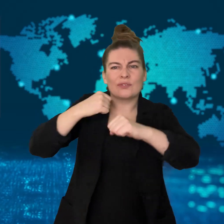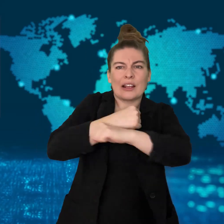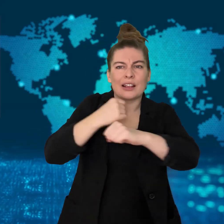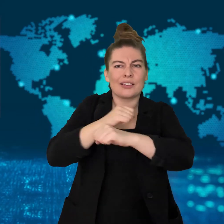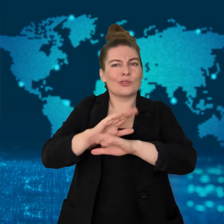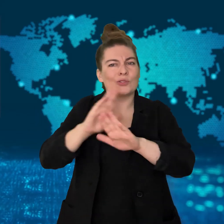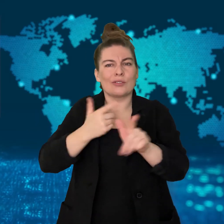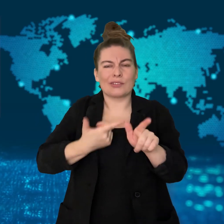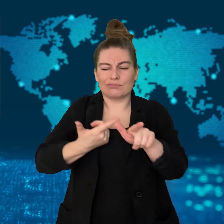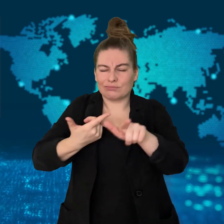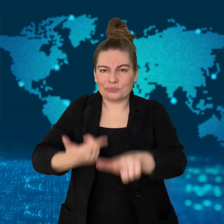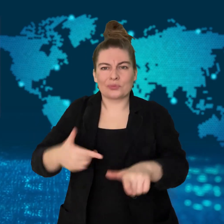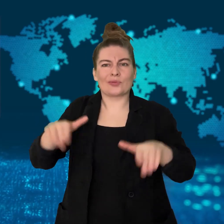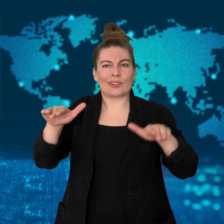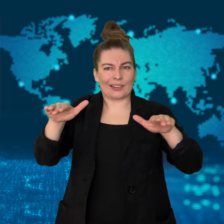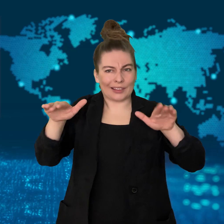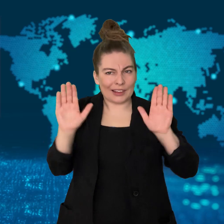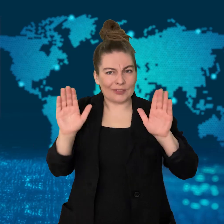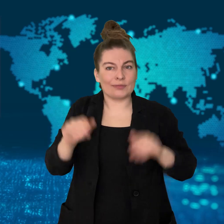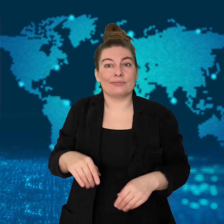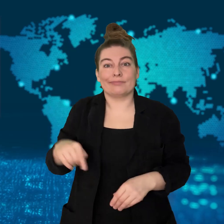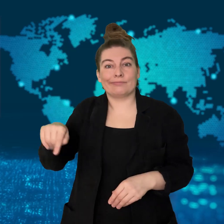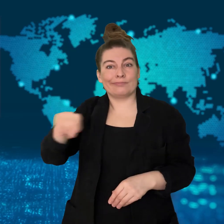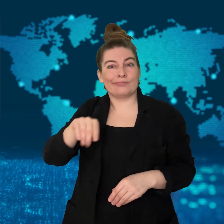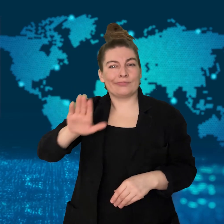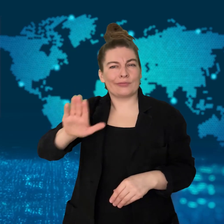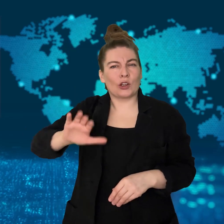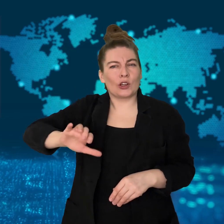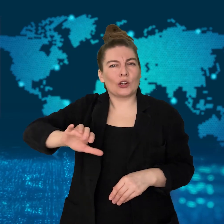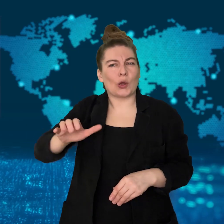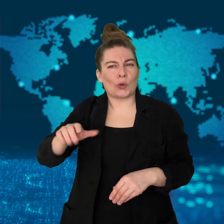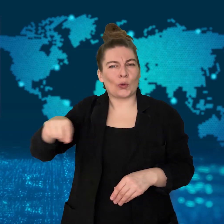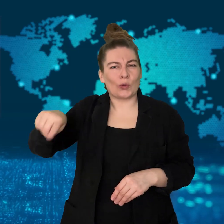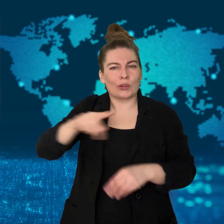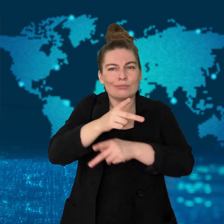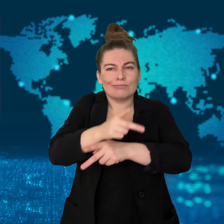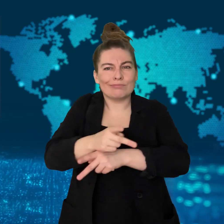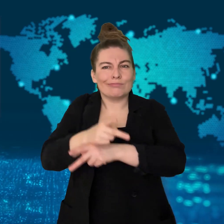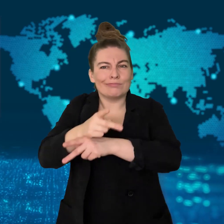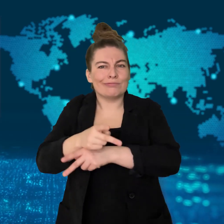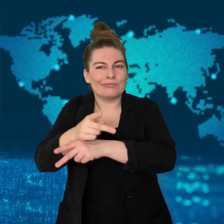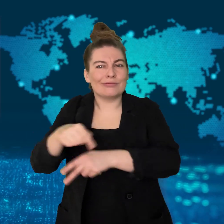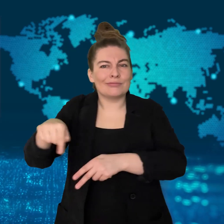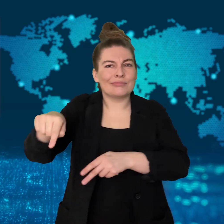the former ruler in several areas.